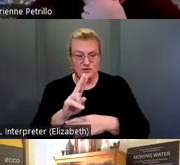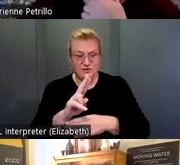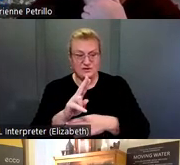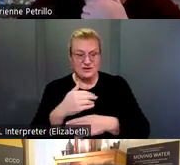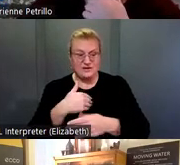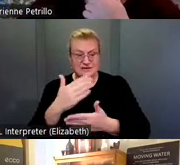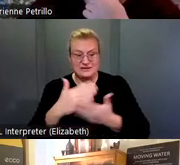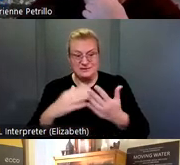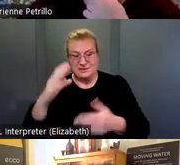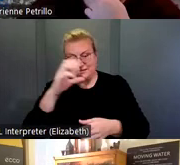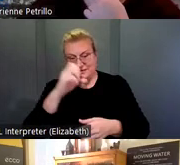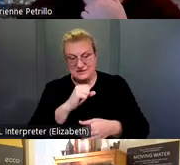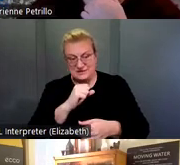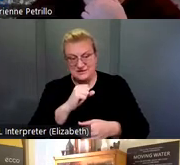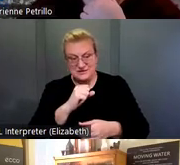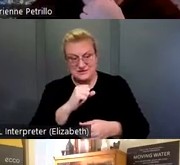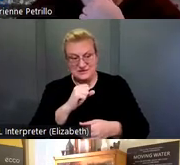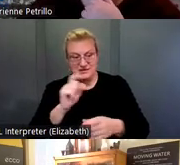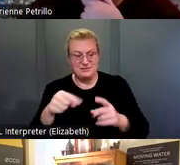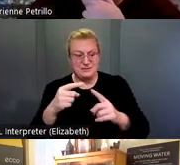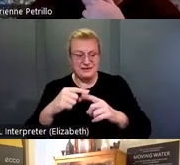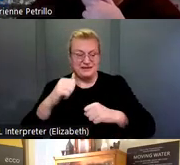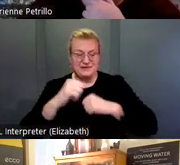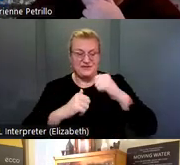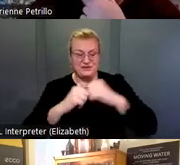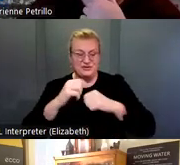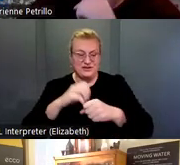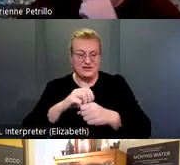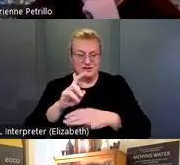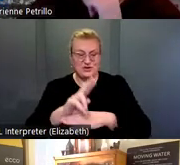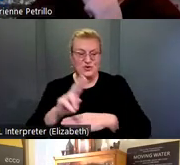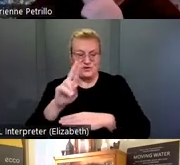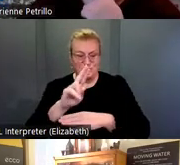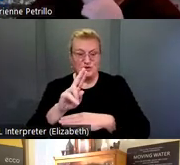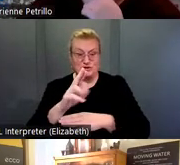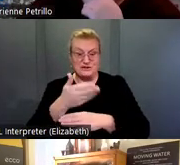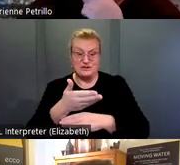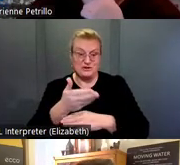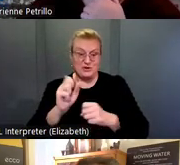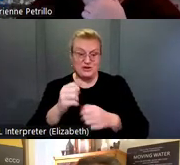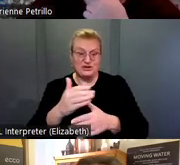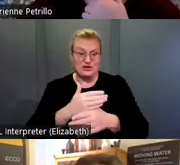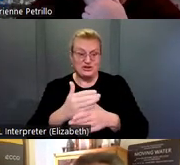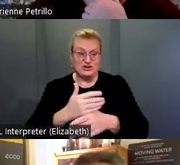about the infrastructure that exists at universities, so maybe you can also just share a little bit about